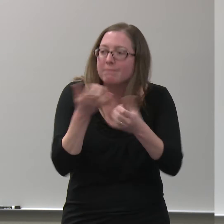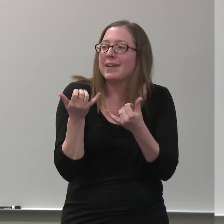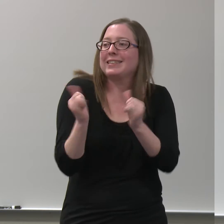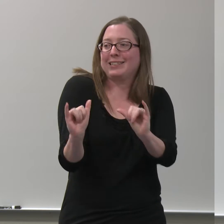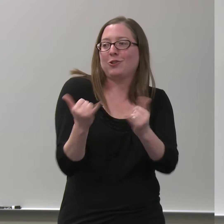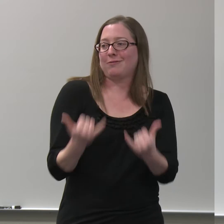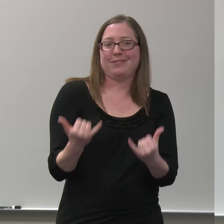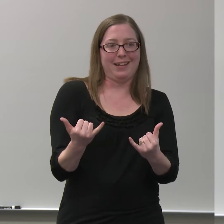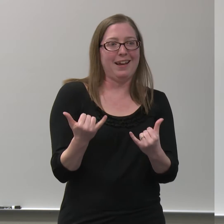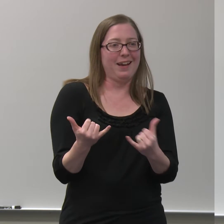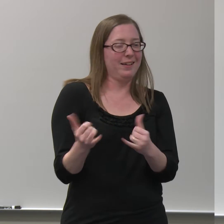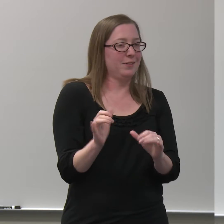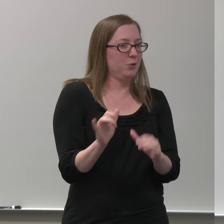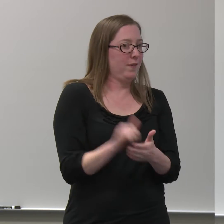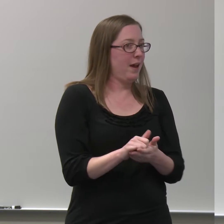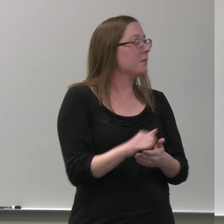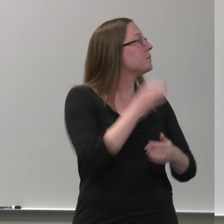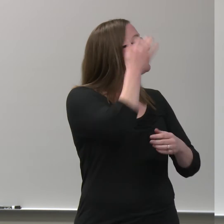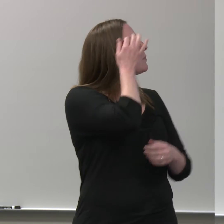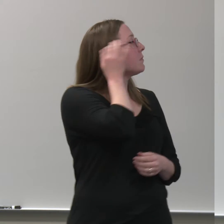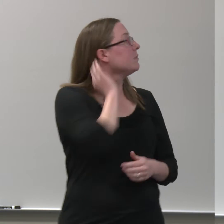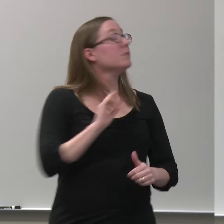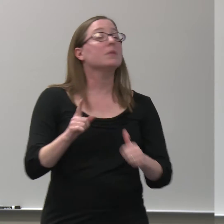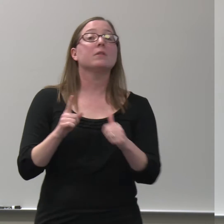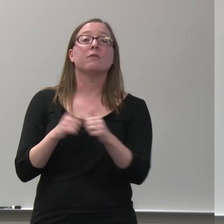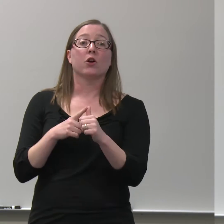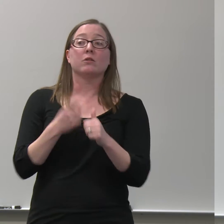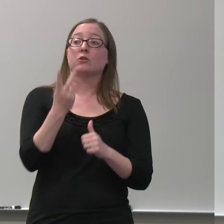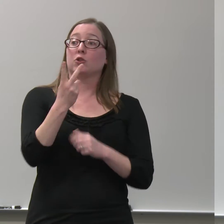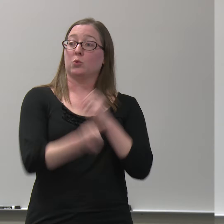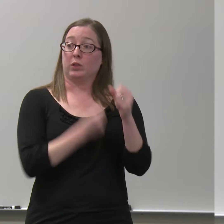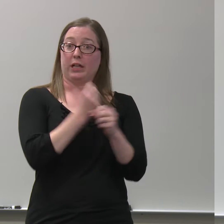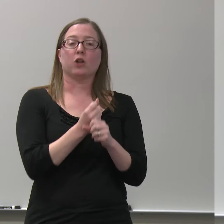so the first two years I was at Kansas,